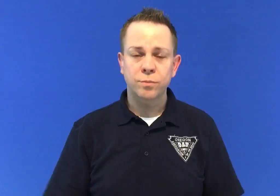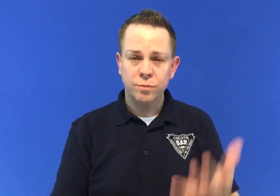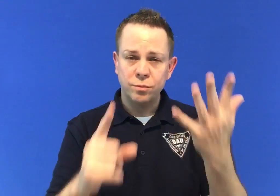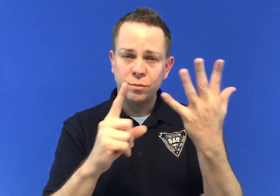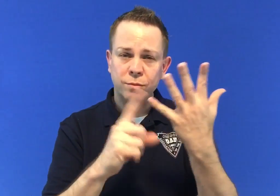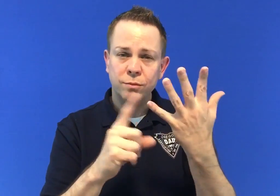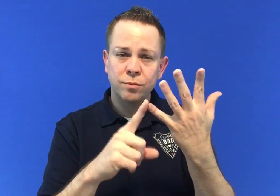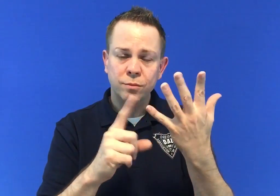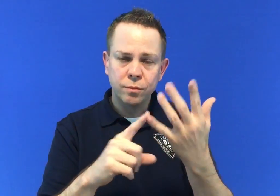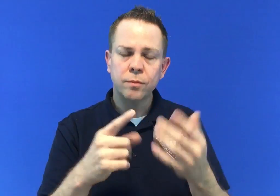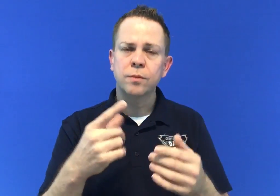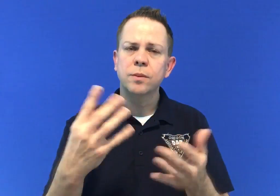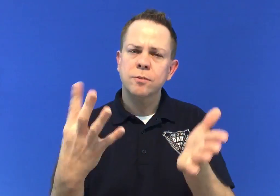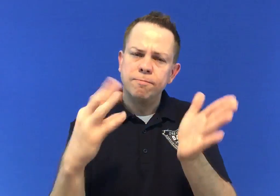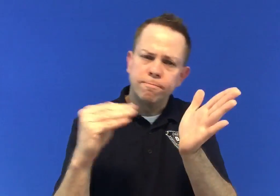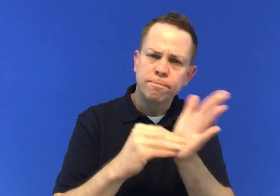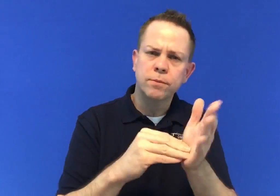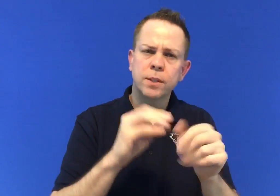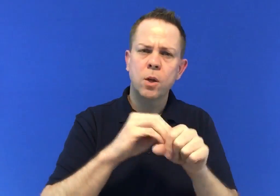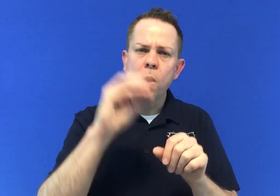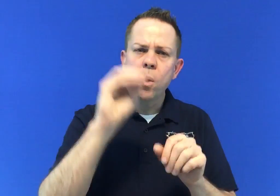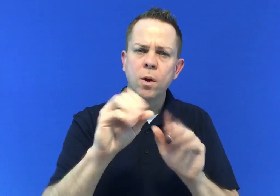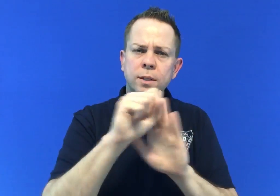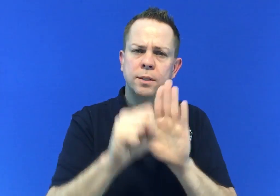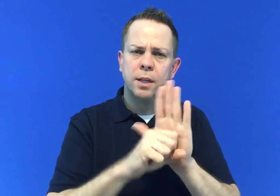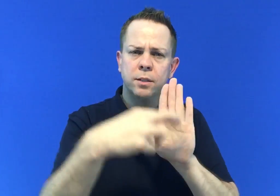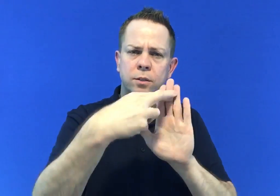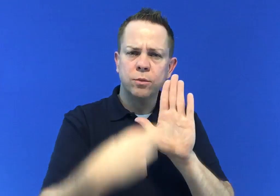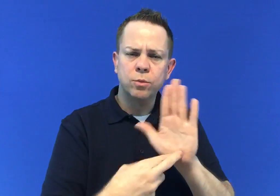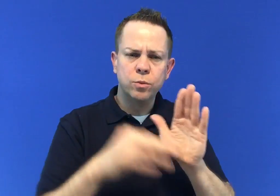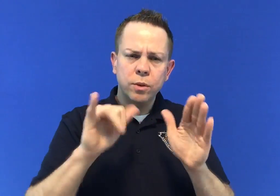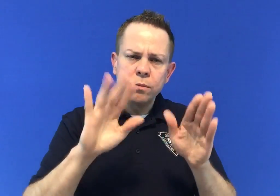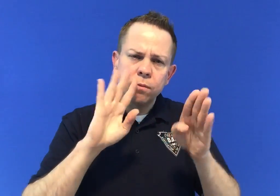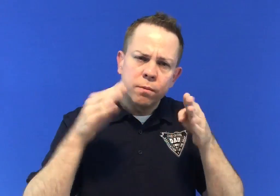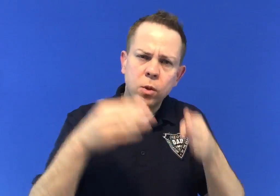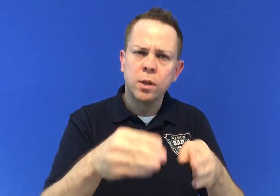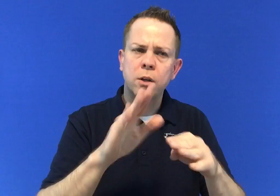5) They want to include an Oregon State statute